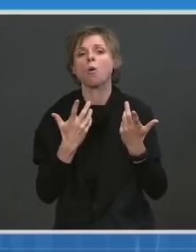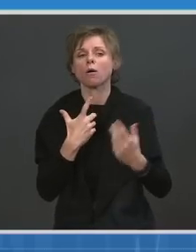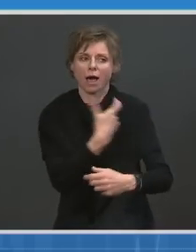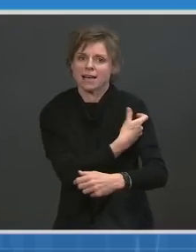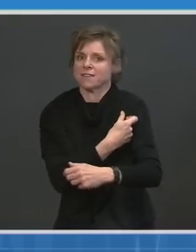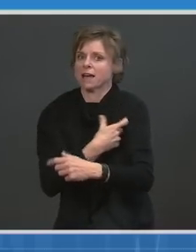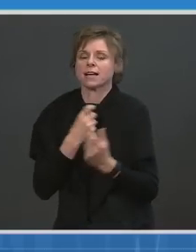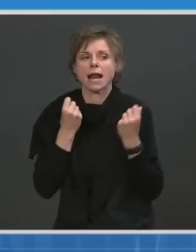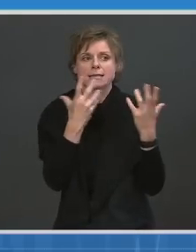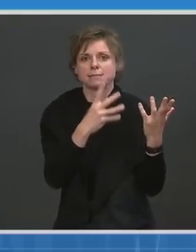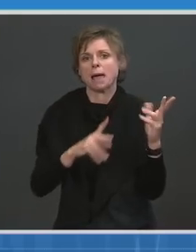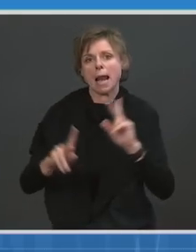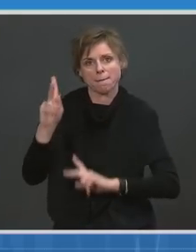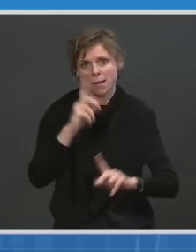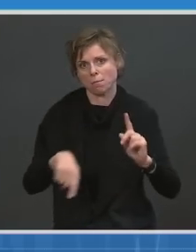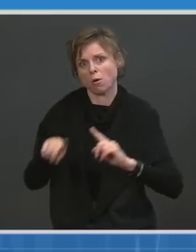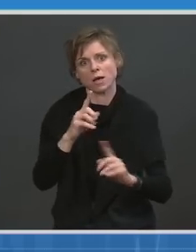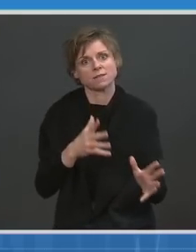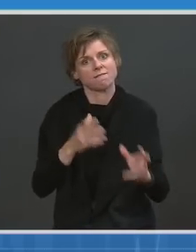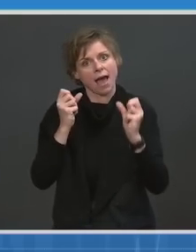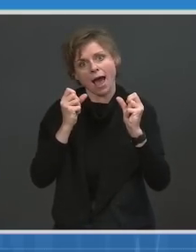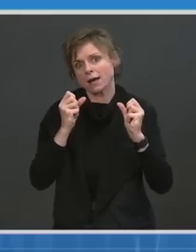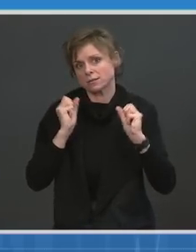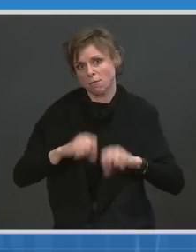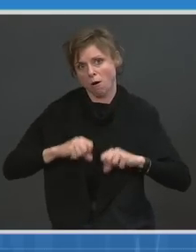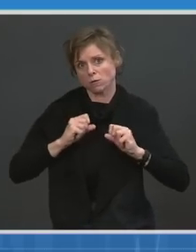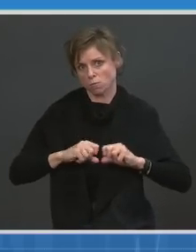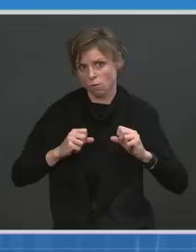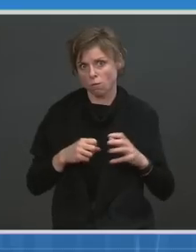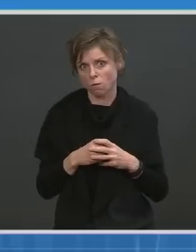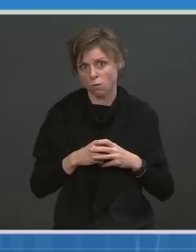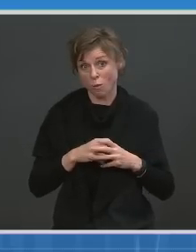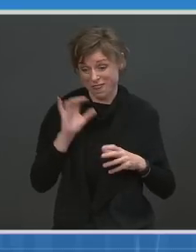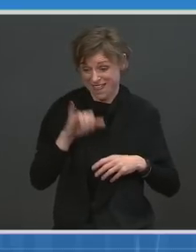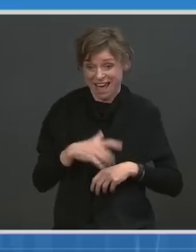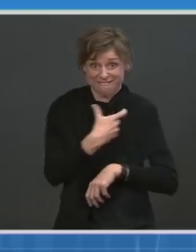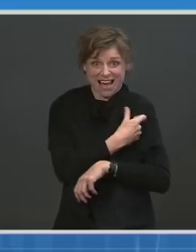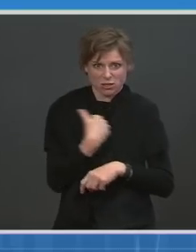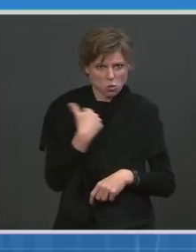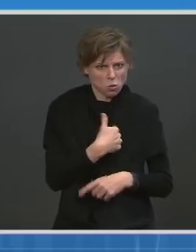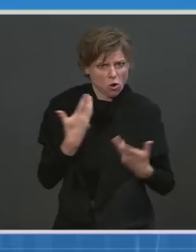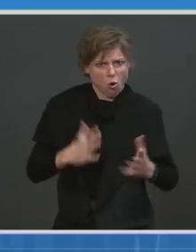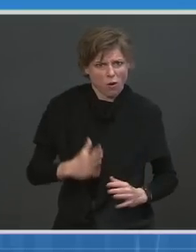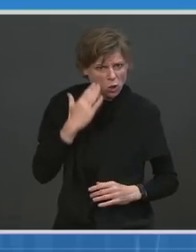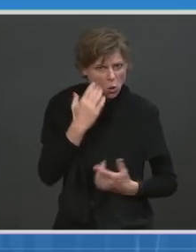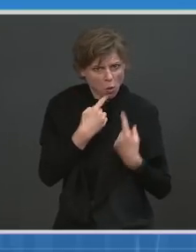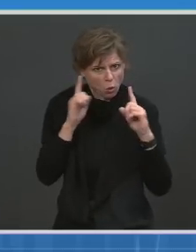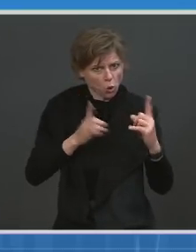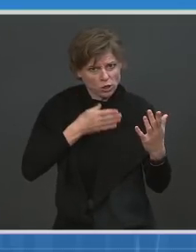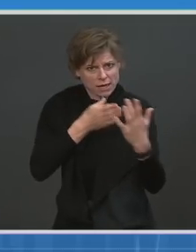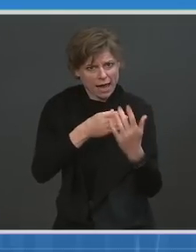and as expeditiously as possible with the vaccine that we know works against this variant;